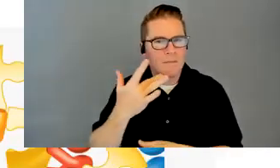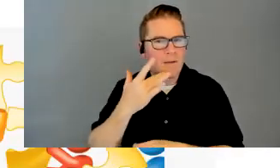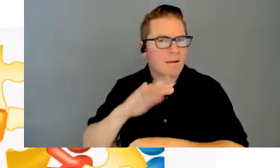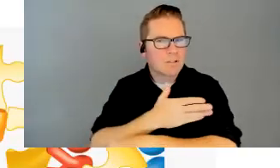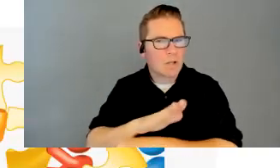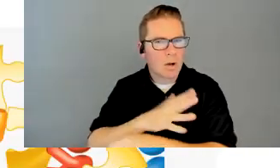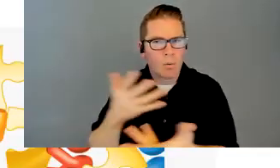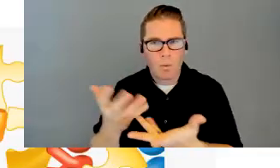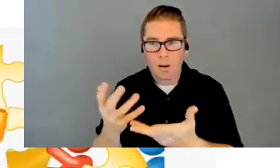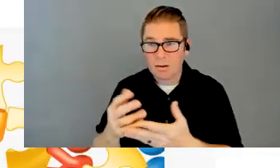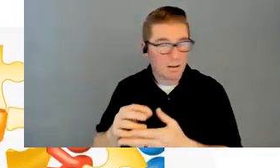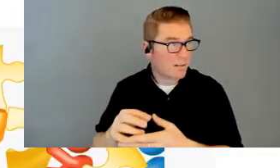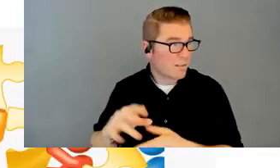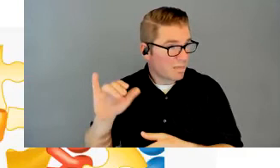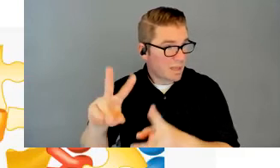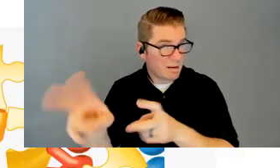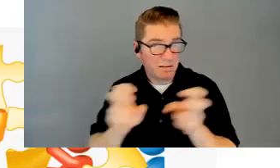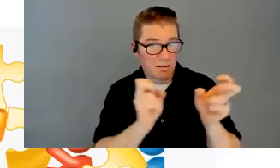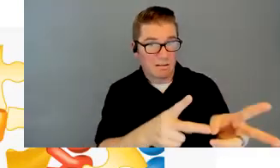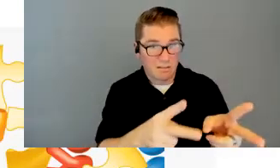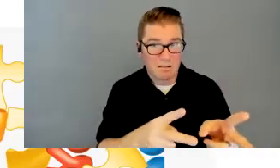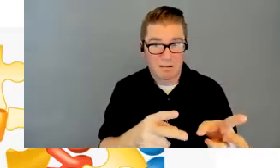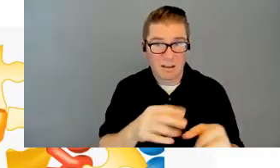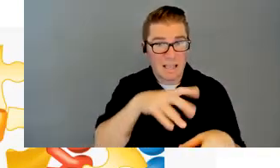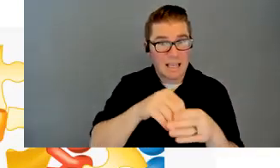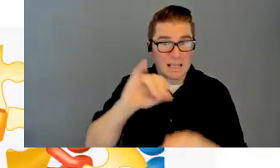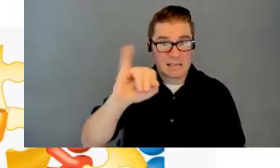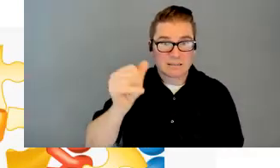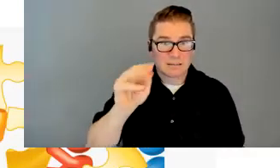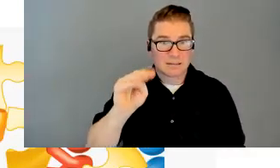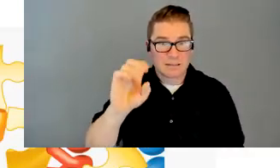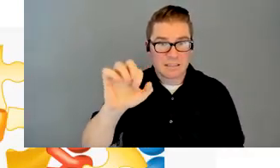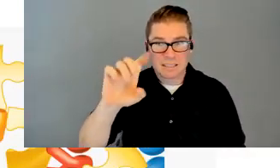board. Well, you tell your dean. Yeah, I just did the night Britney Jamboard.